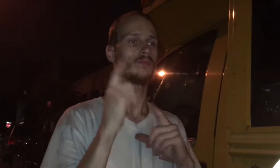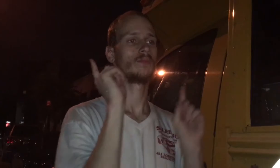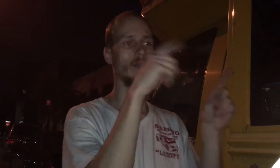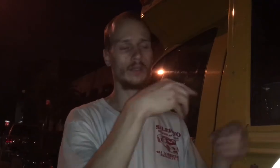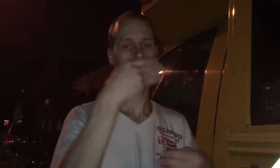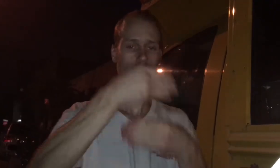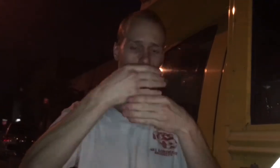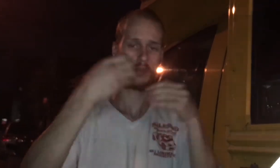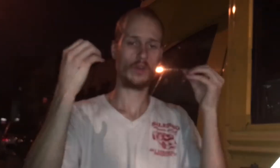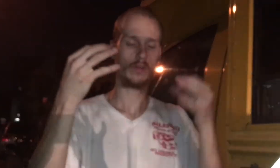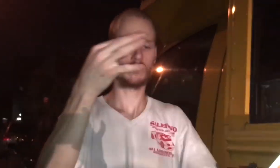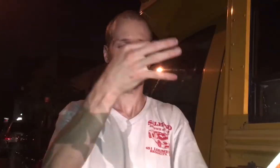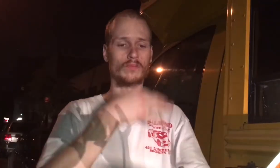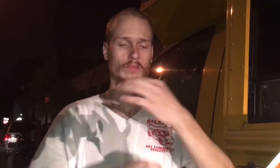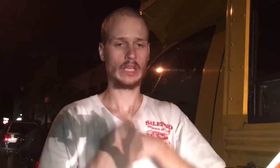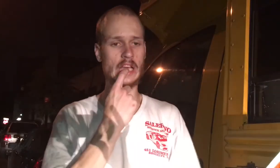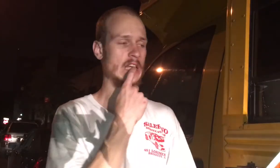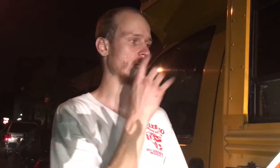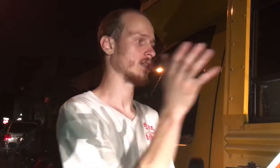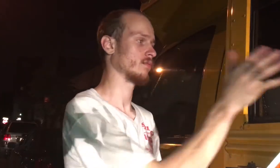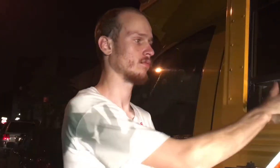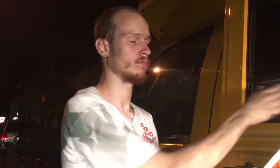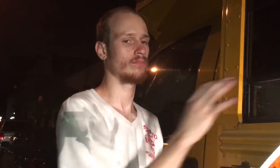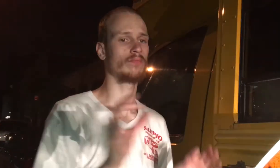Then, I can bring window to glass shop and doings for me. thats easy way.